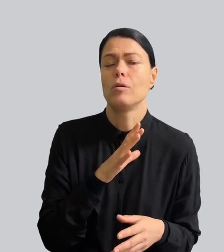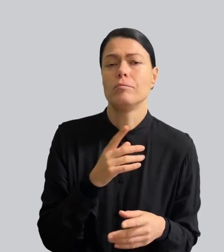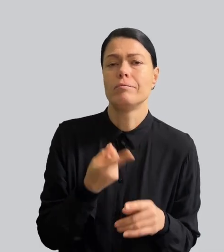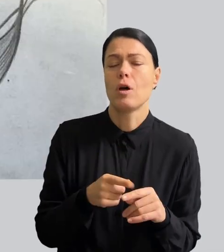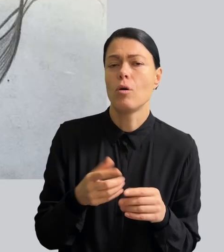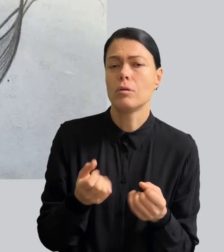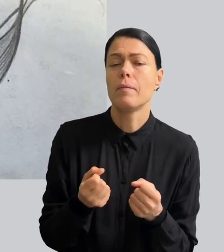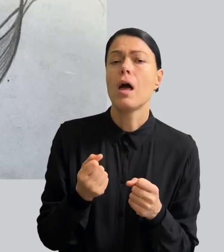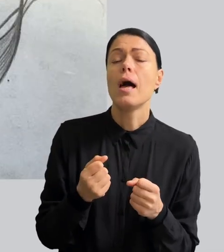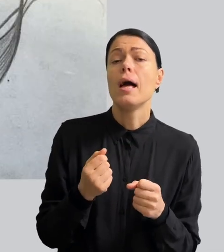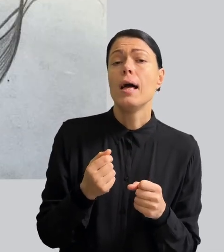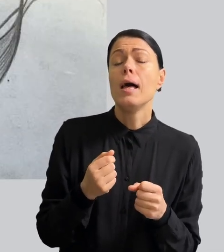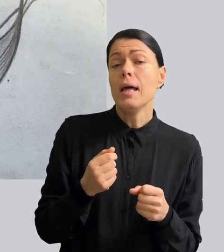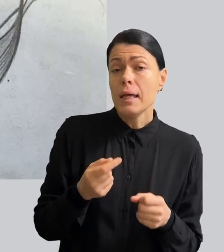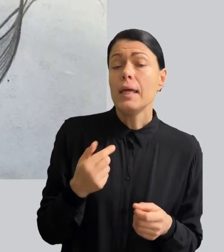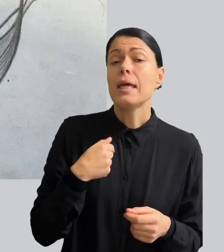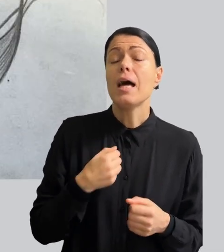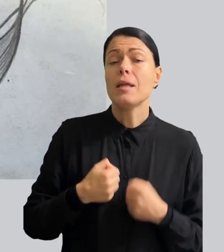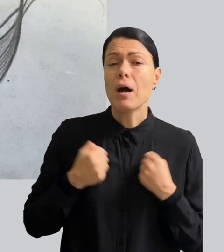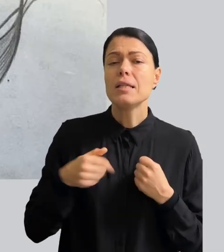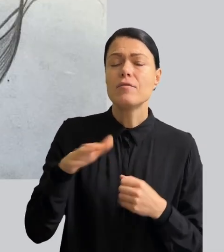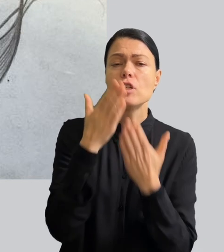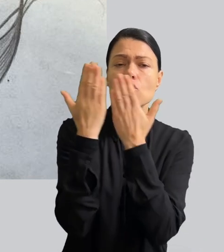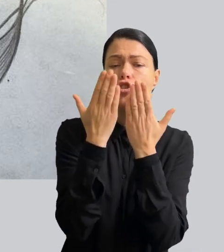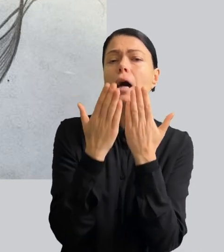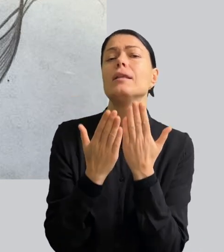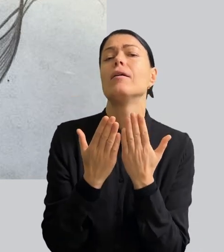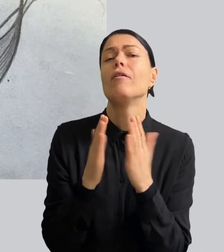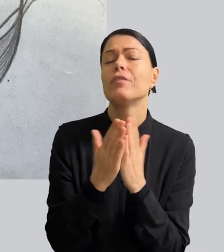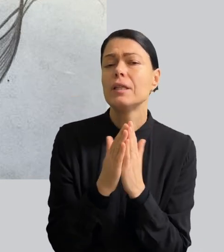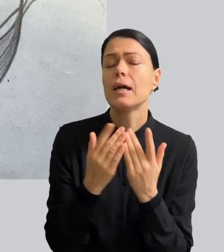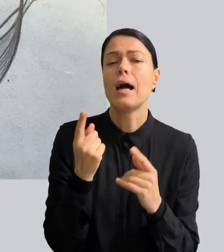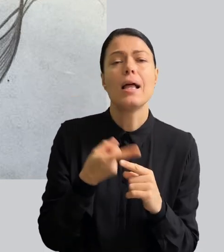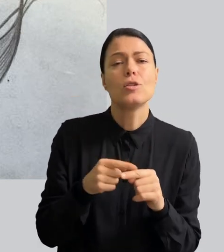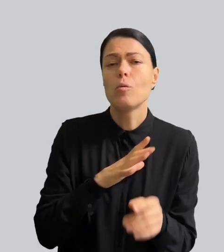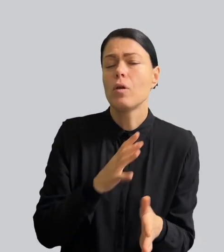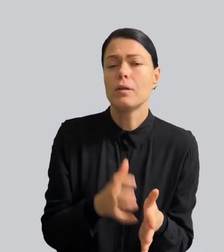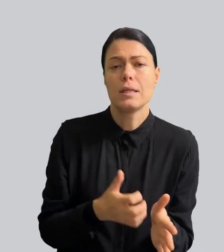So, of course, I tried to read everything in books. But it wasn’t enough.